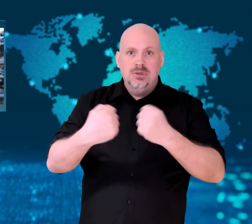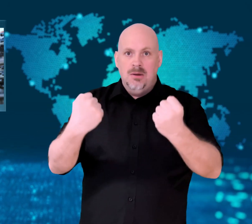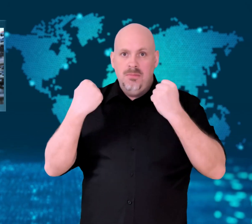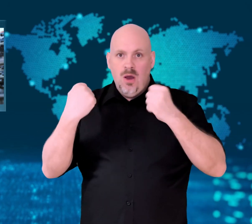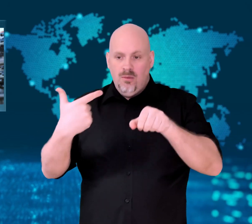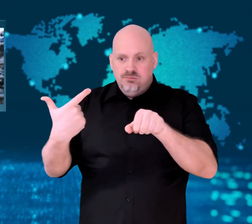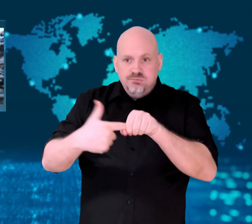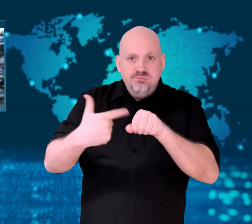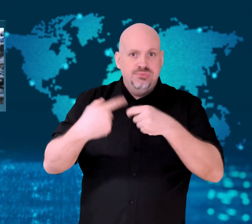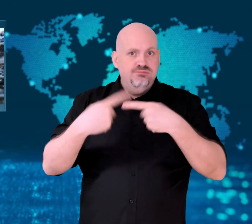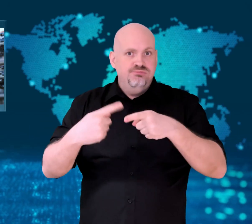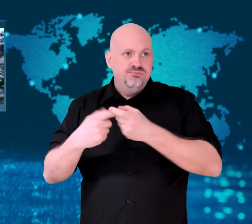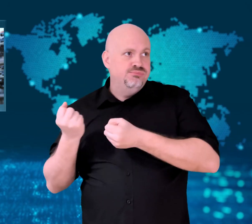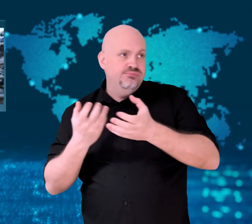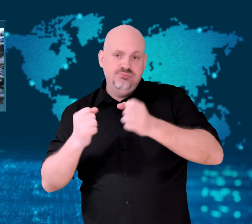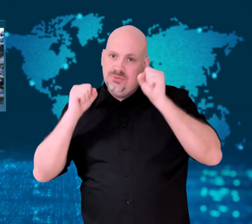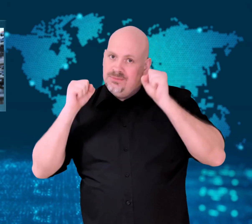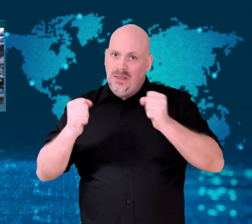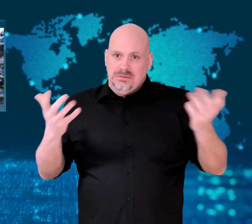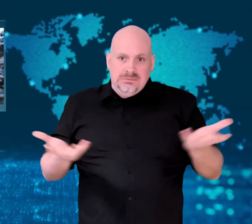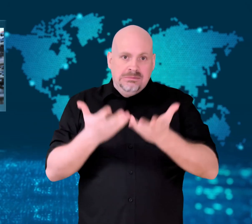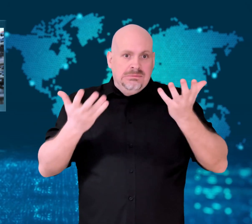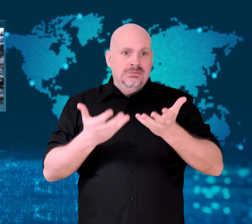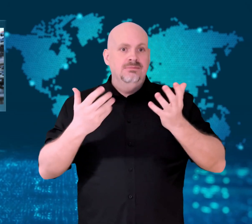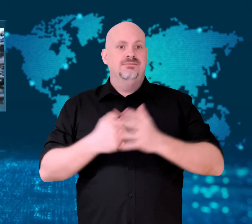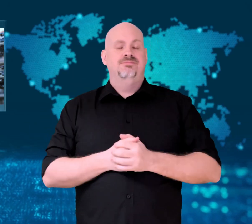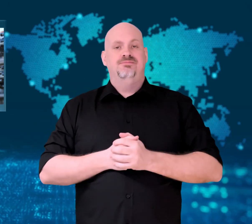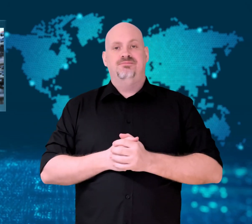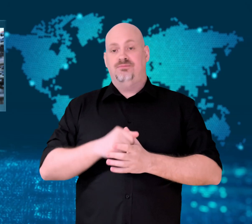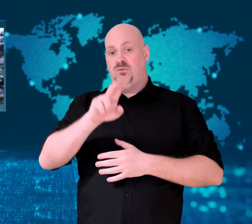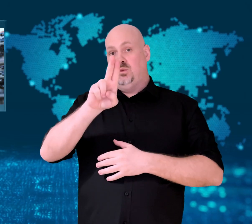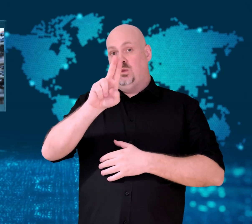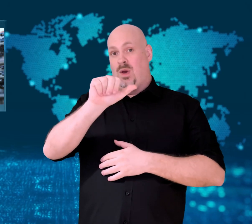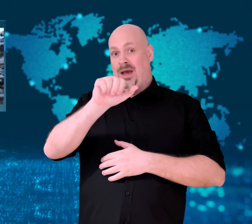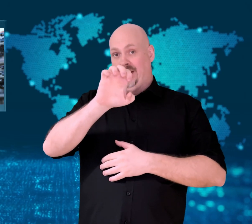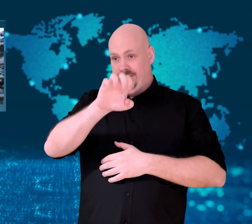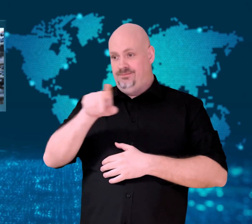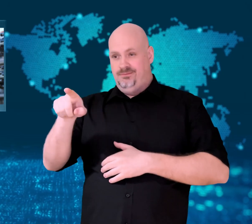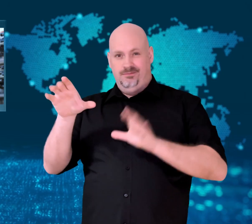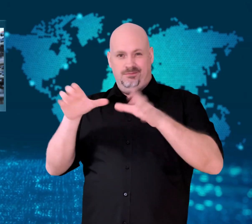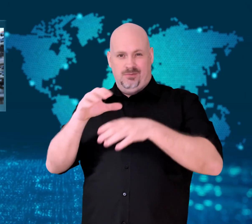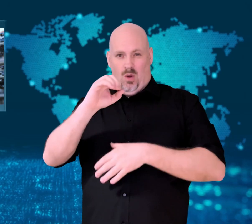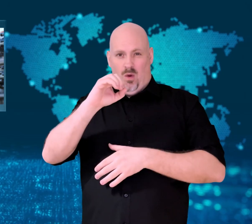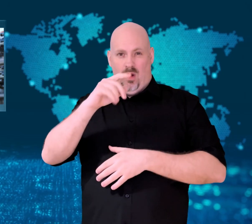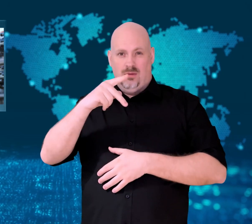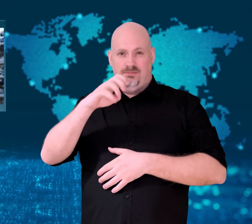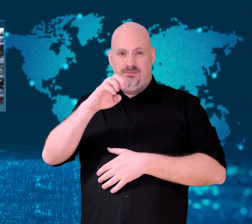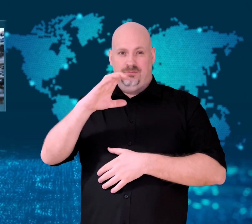The UAE and OPEC would be “coming to the rescue”